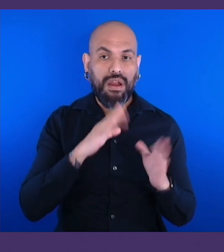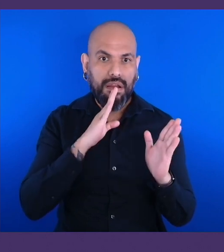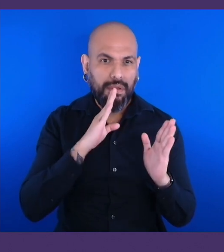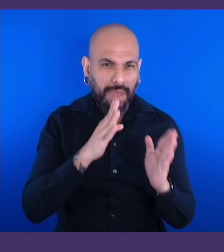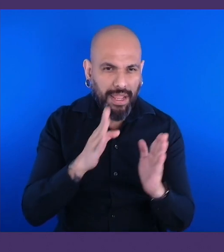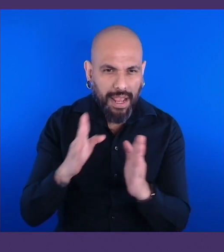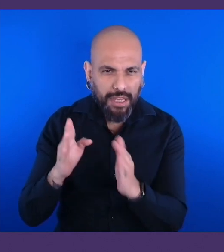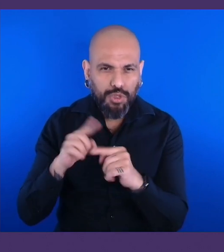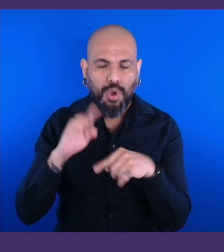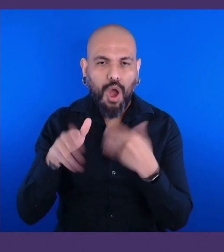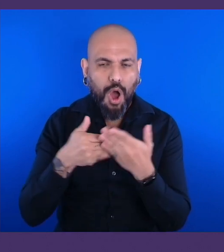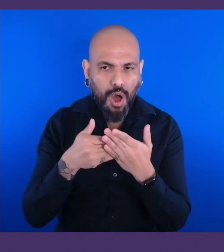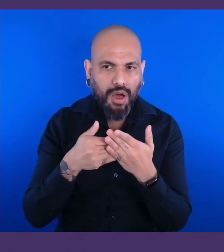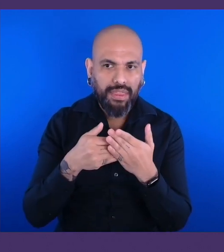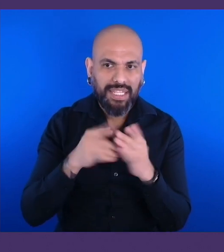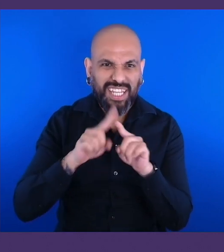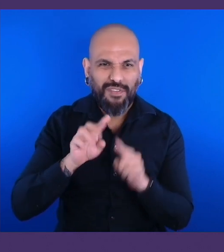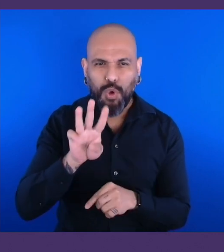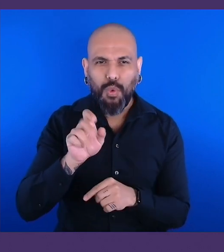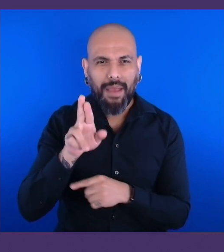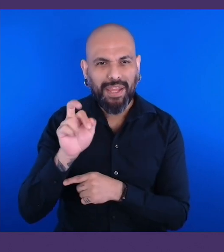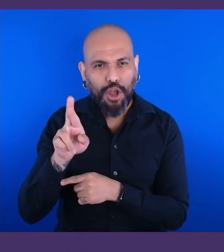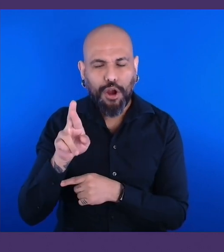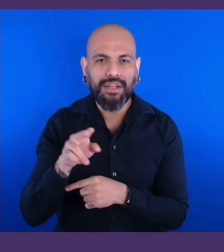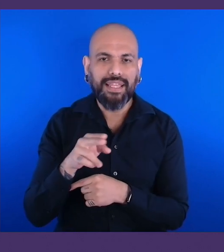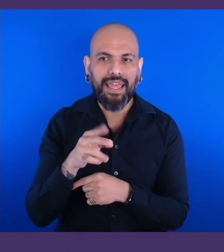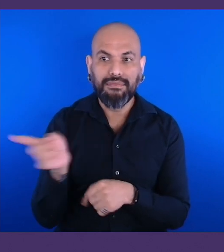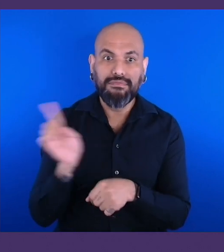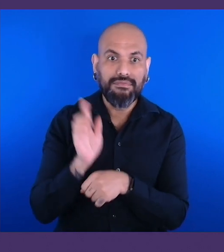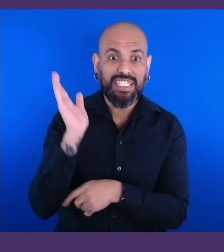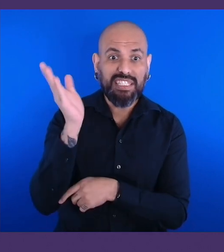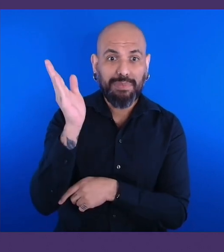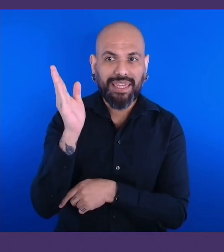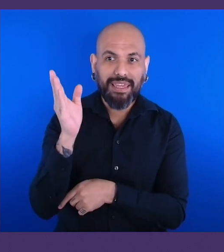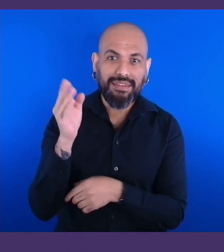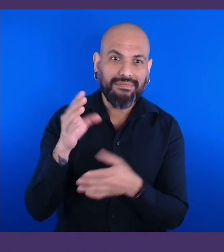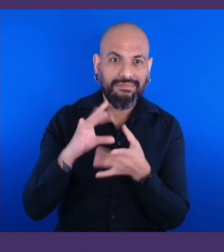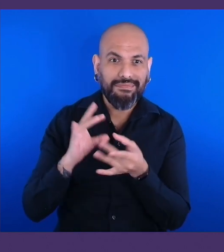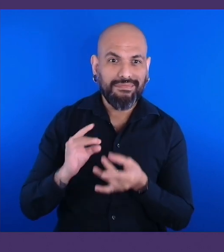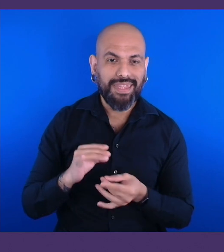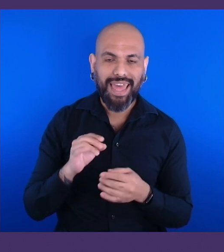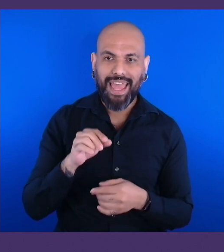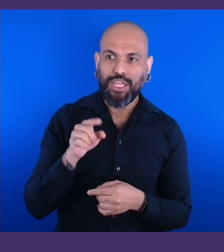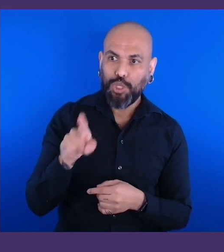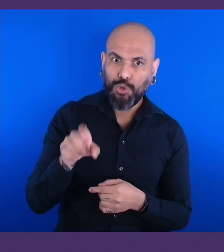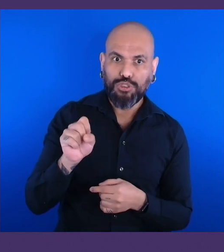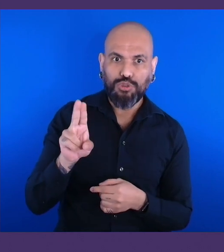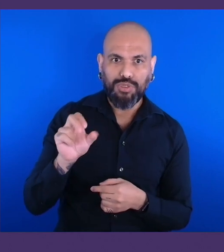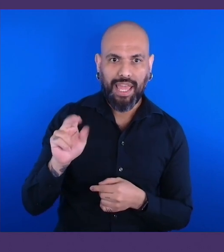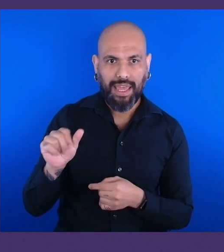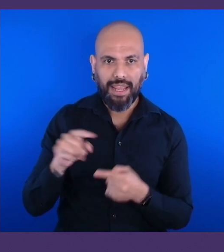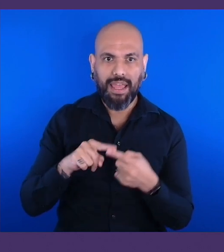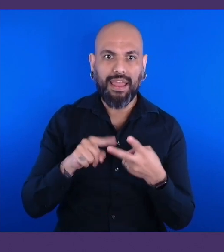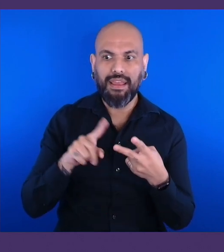all the different speaking engagements that folks like you, Susanna and Léonie, are speaking to the public and we're wanting